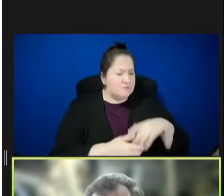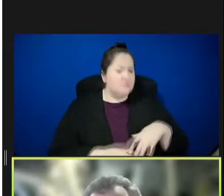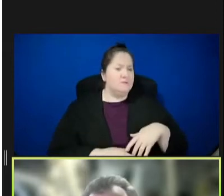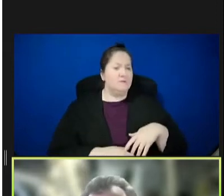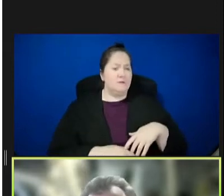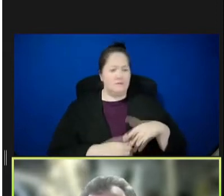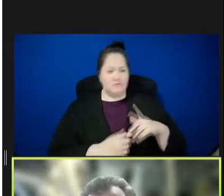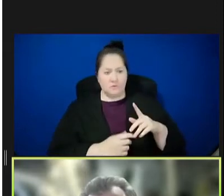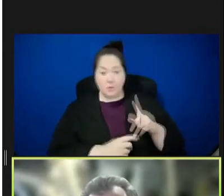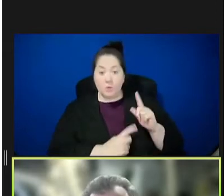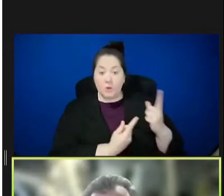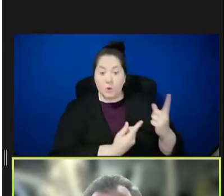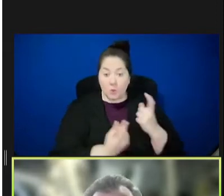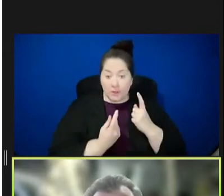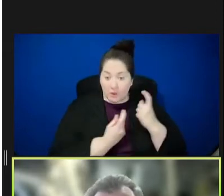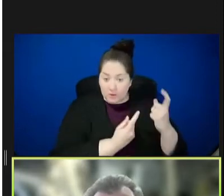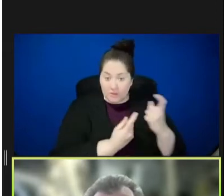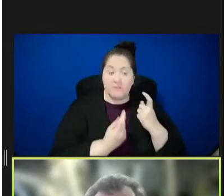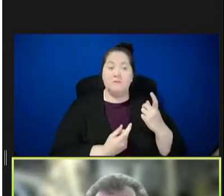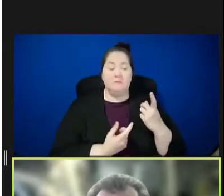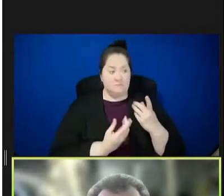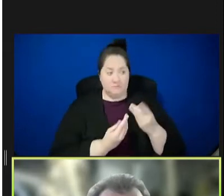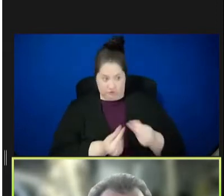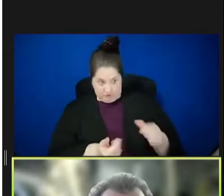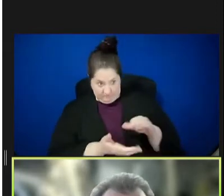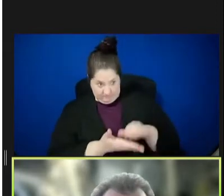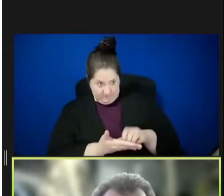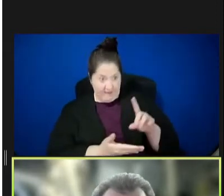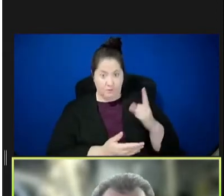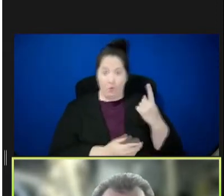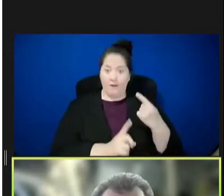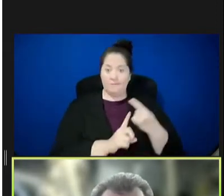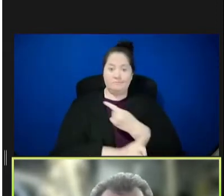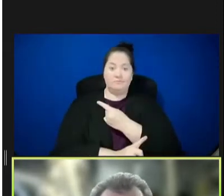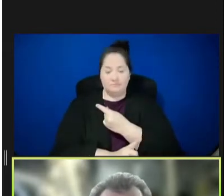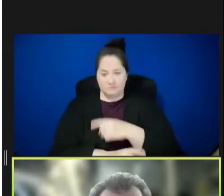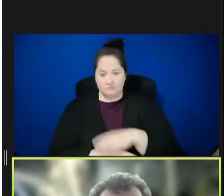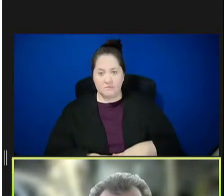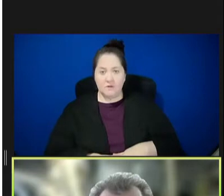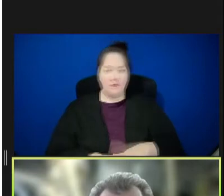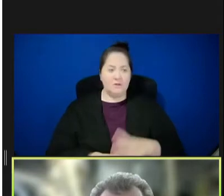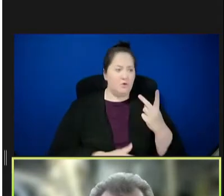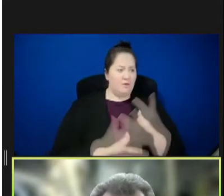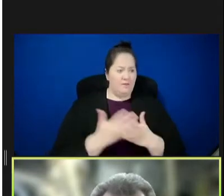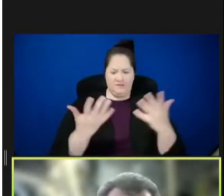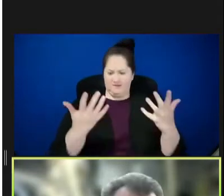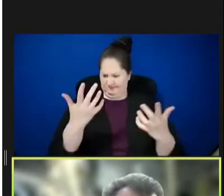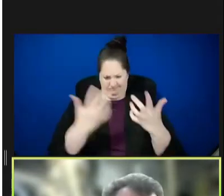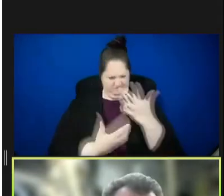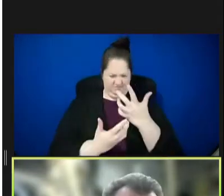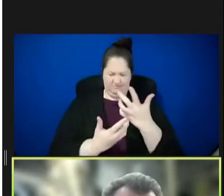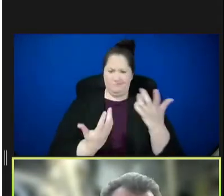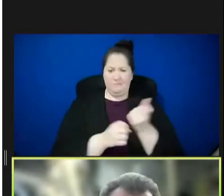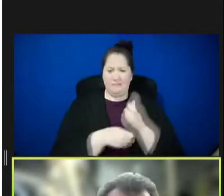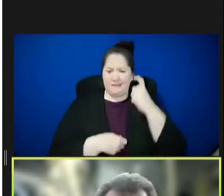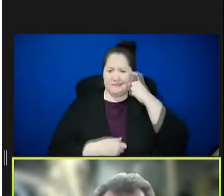them to resolve a data anomaly, two things that just simply could actually do not make sense.